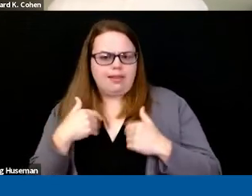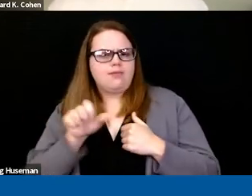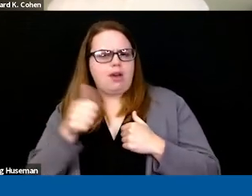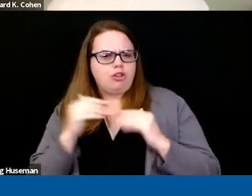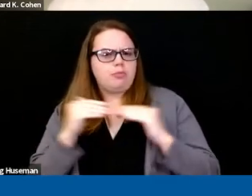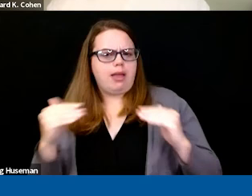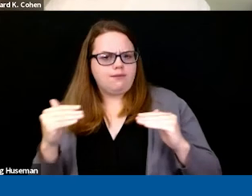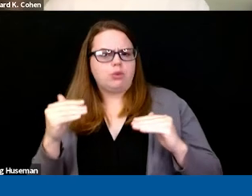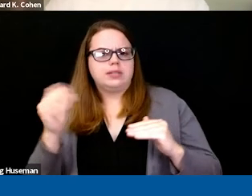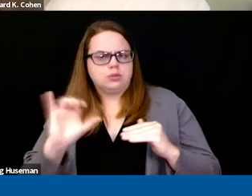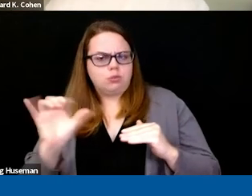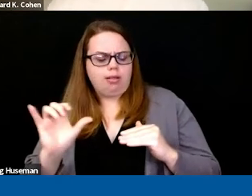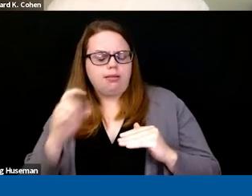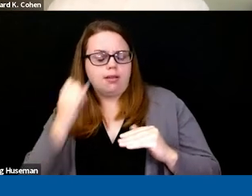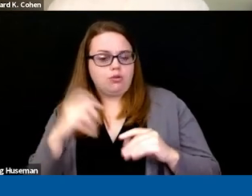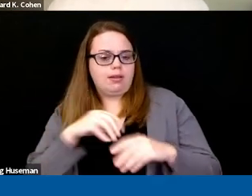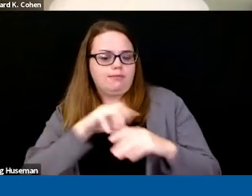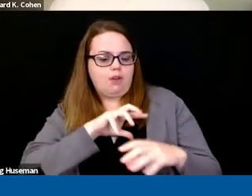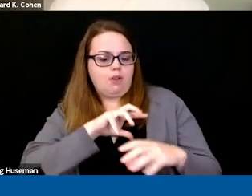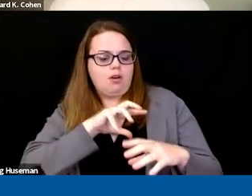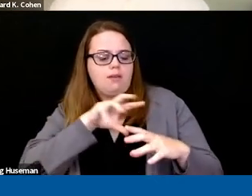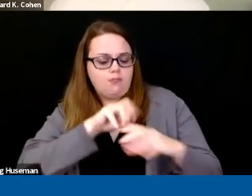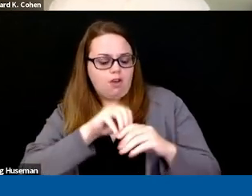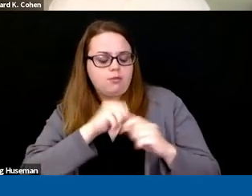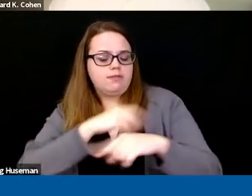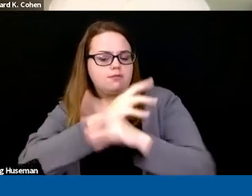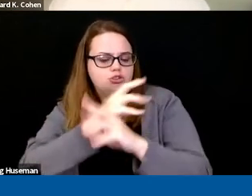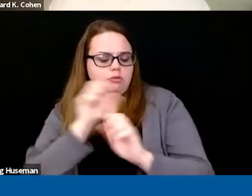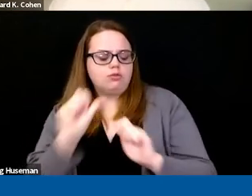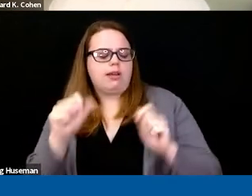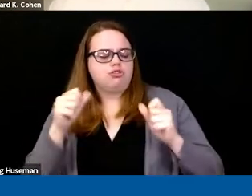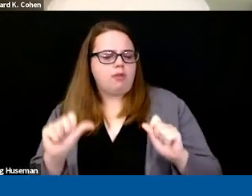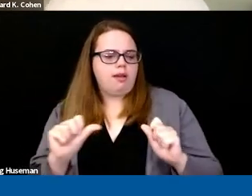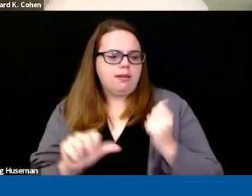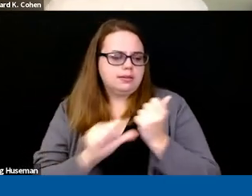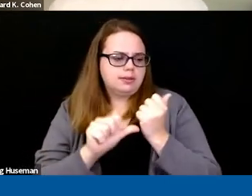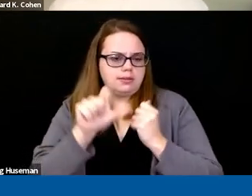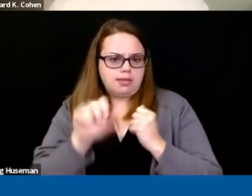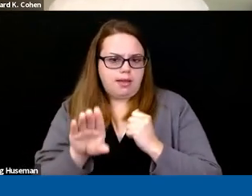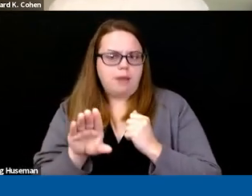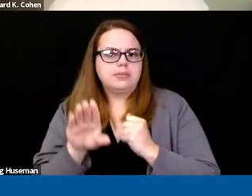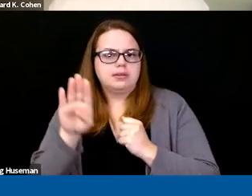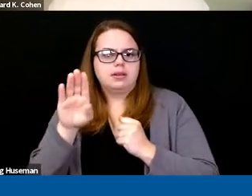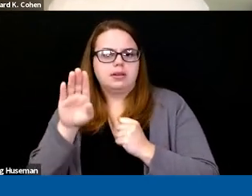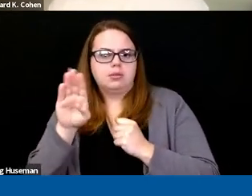So, if you're in the virtual side of things, you can try out Assistiv Labs, which is browser-based, obviously.